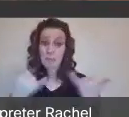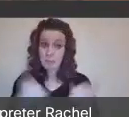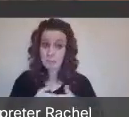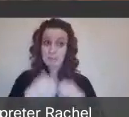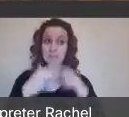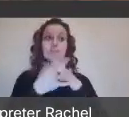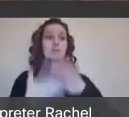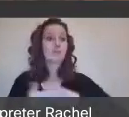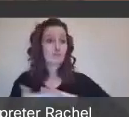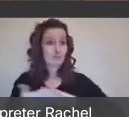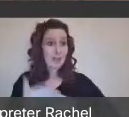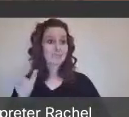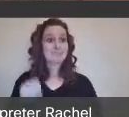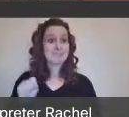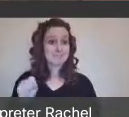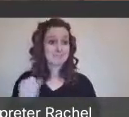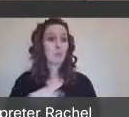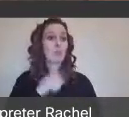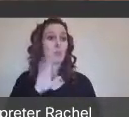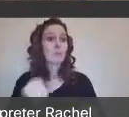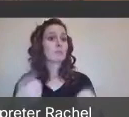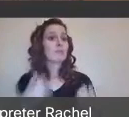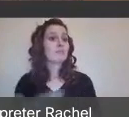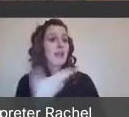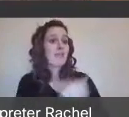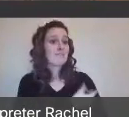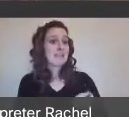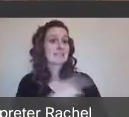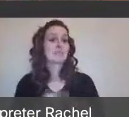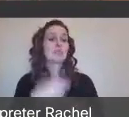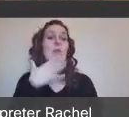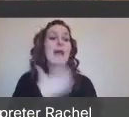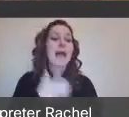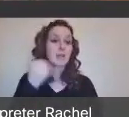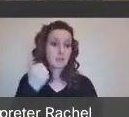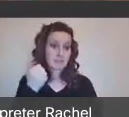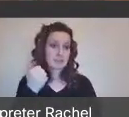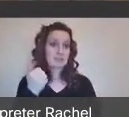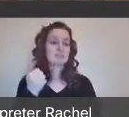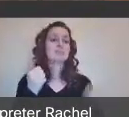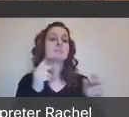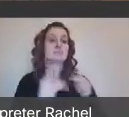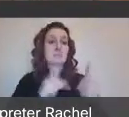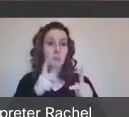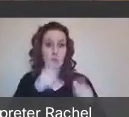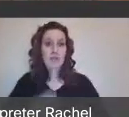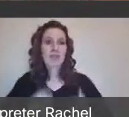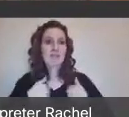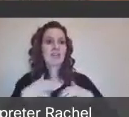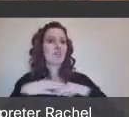and we will be providing vaccine to elderly individuals who live in congregate senior housing.